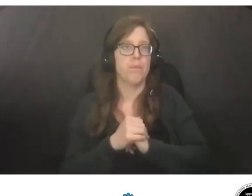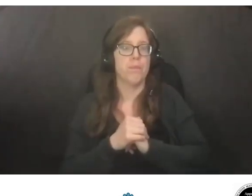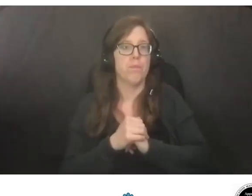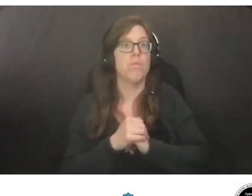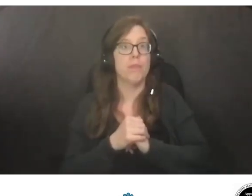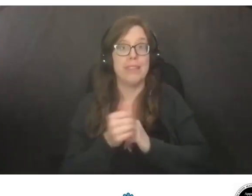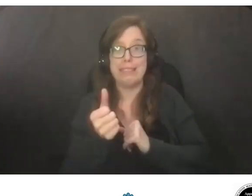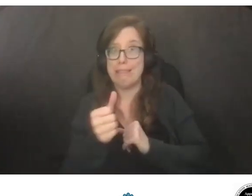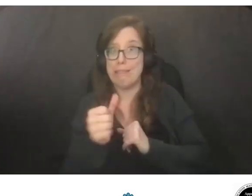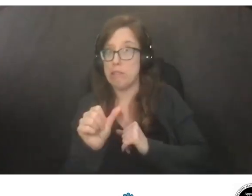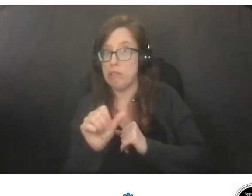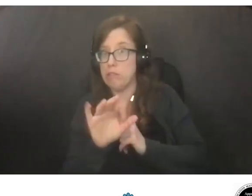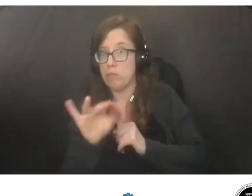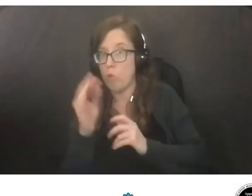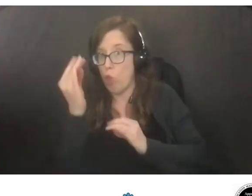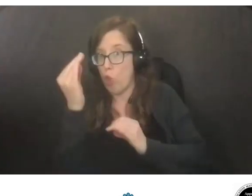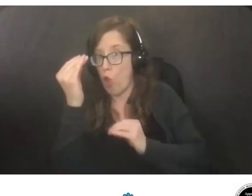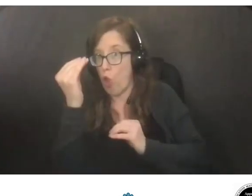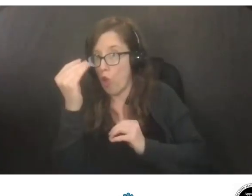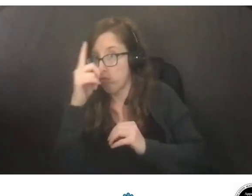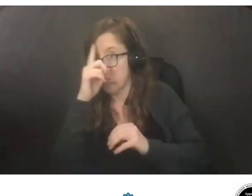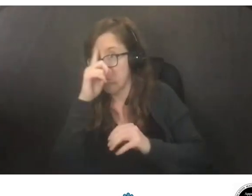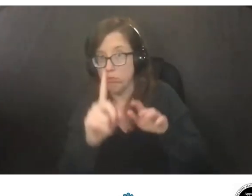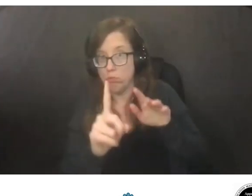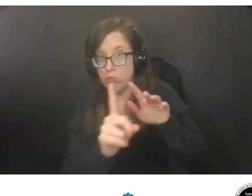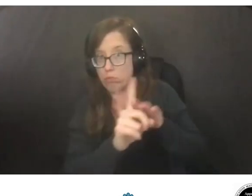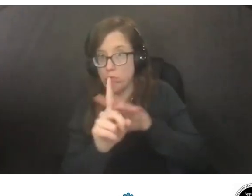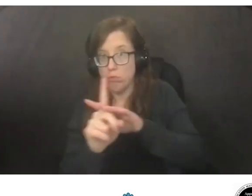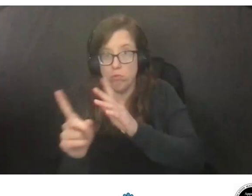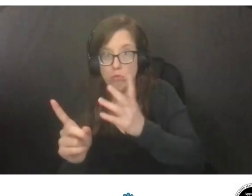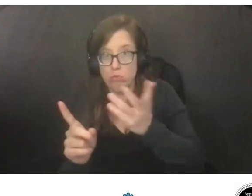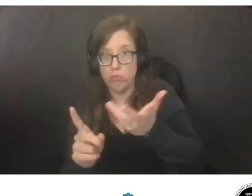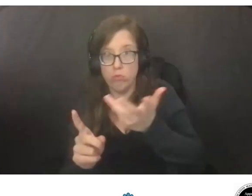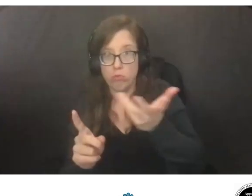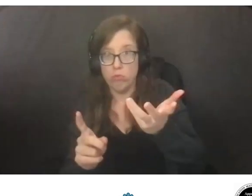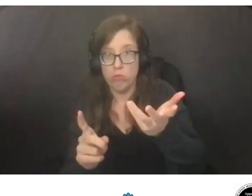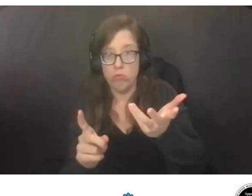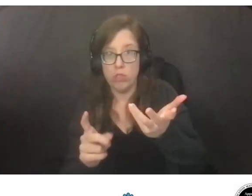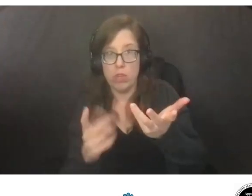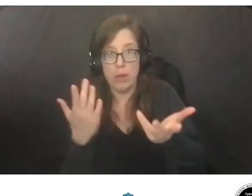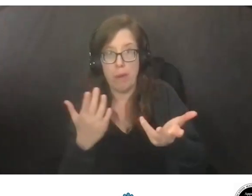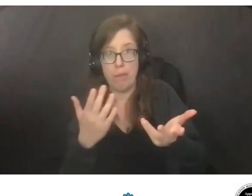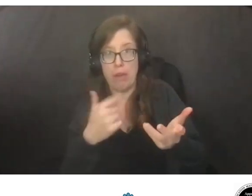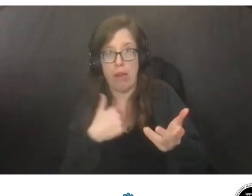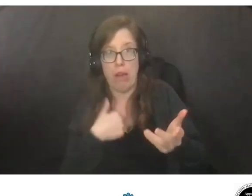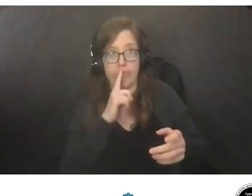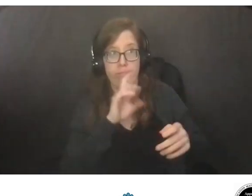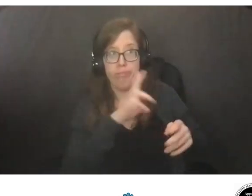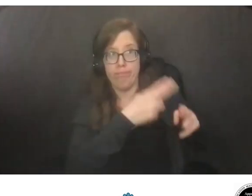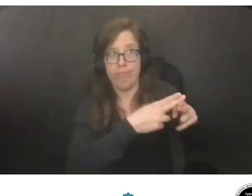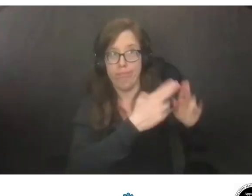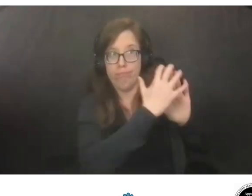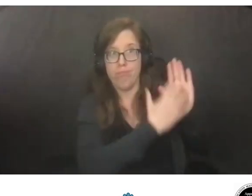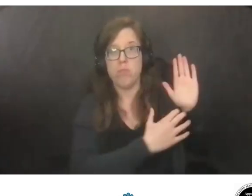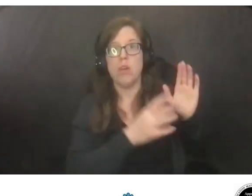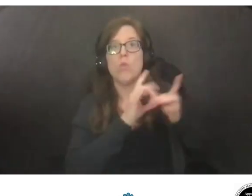Okay, any thoughts, things you thought of that aren't here for Self-Determination